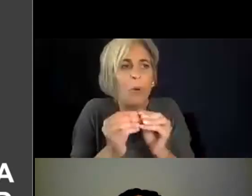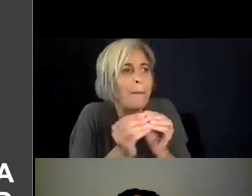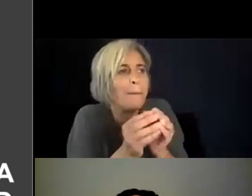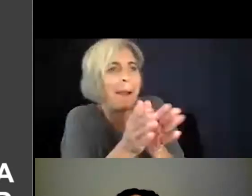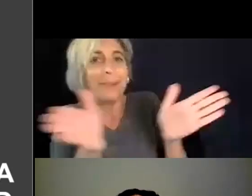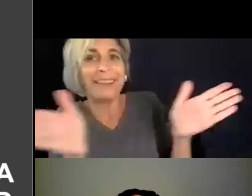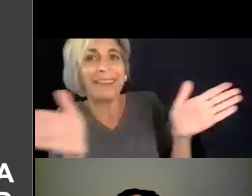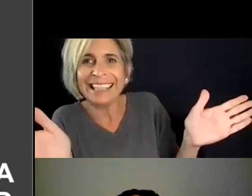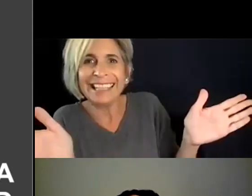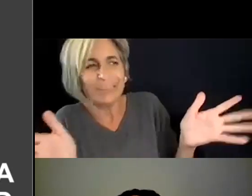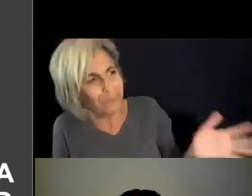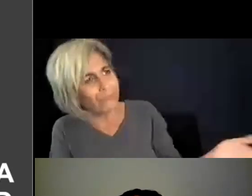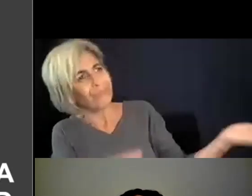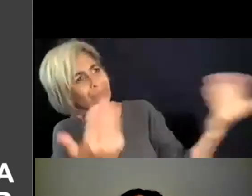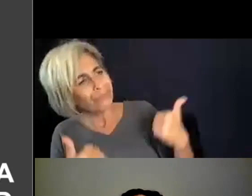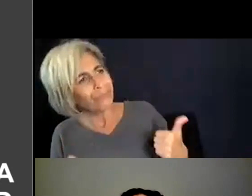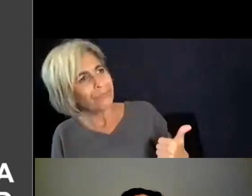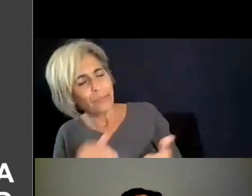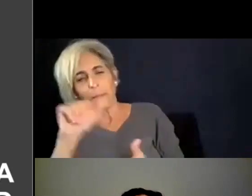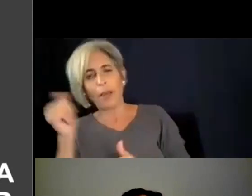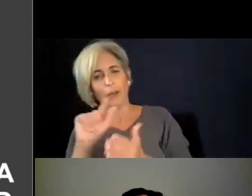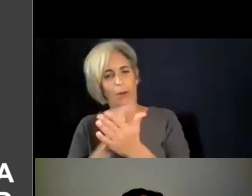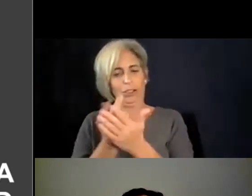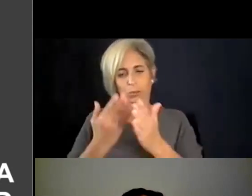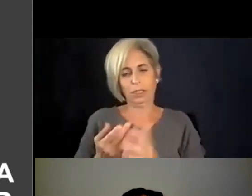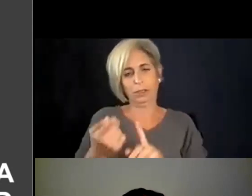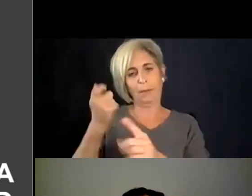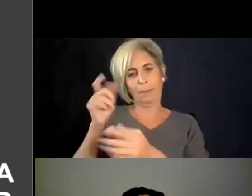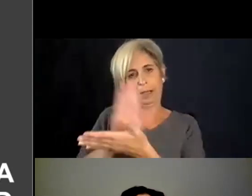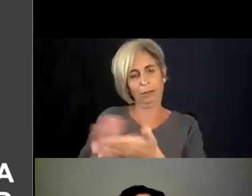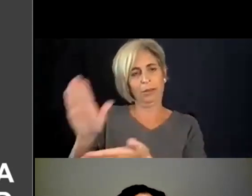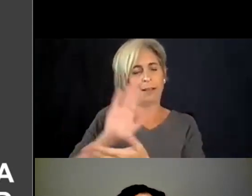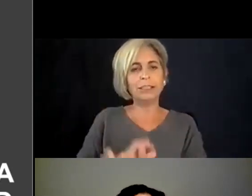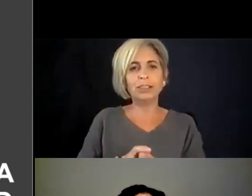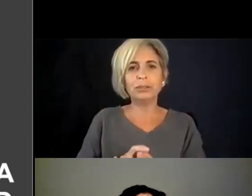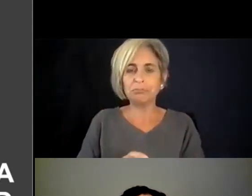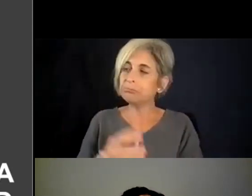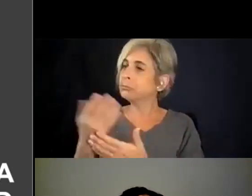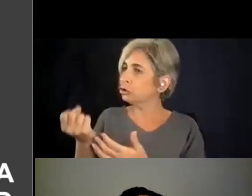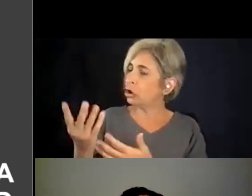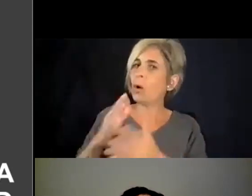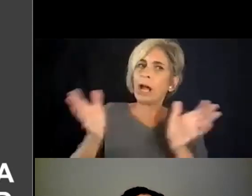by the other alumni and so with that I with that encouragement, I did just that.